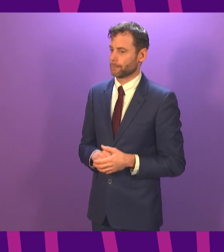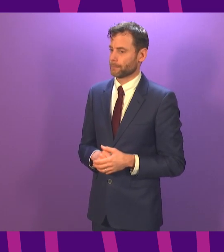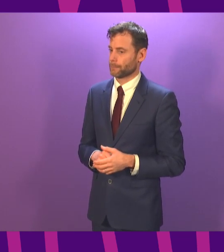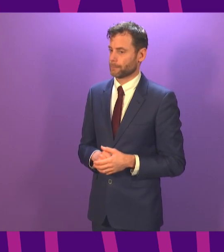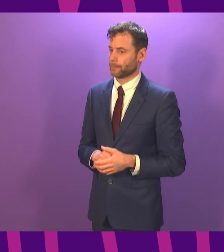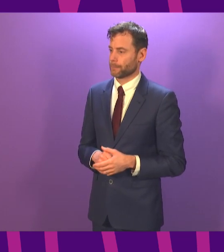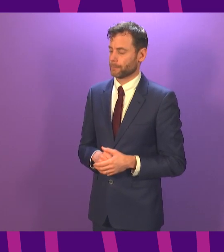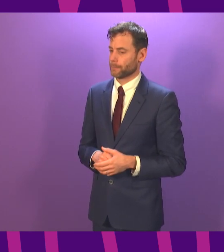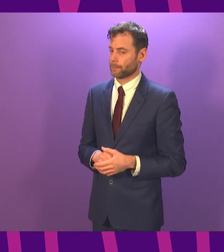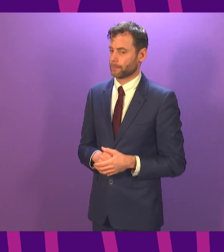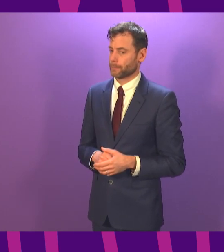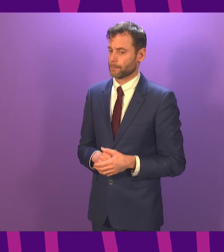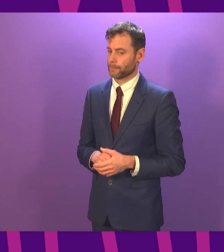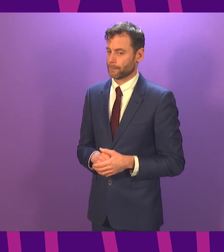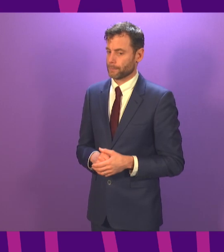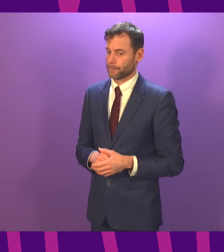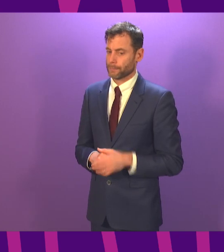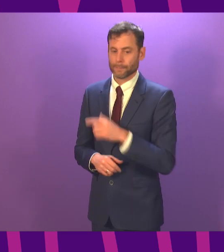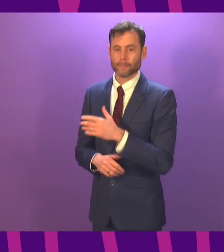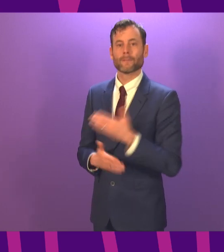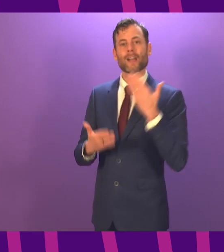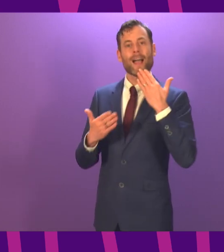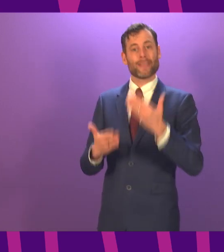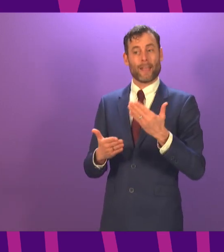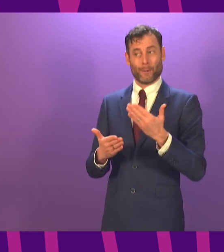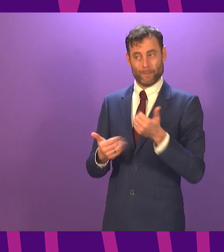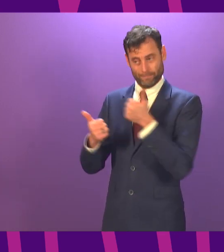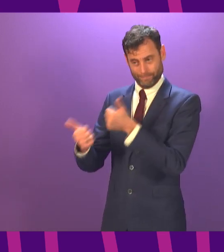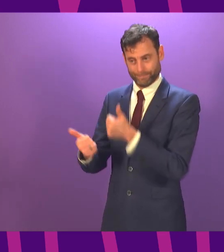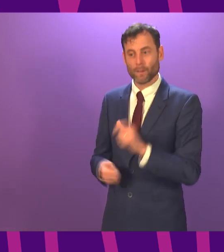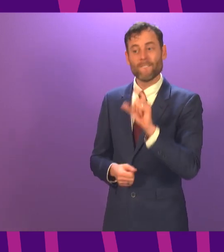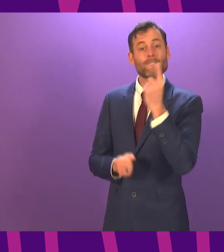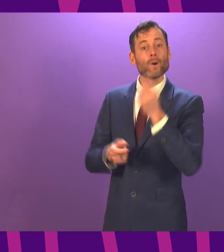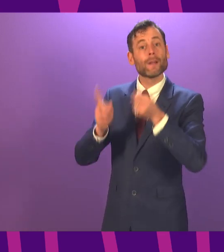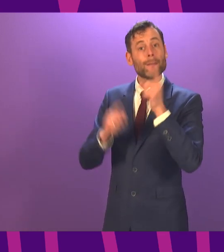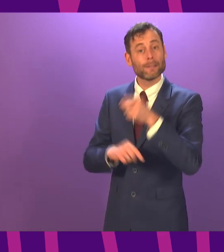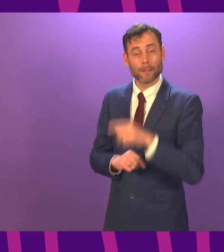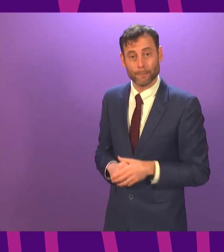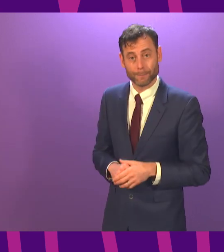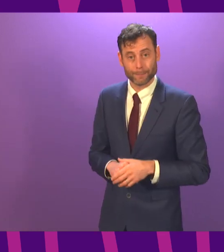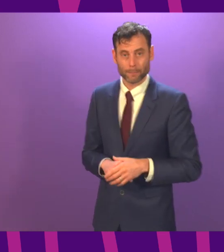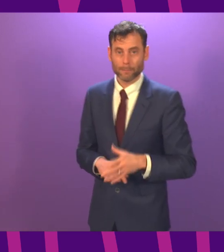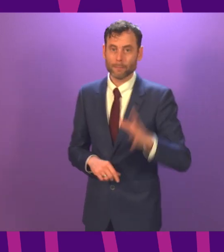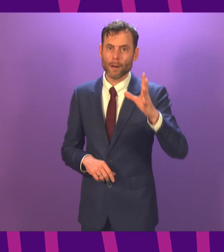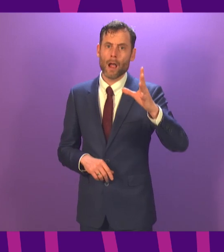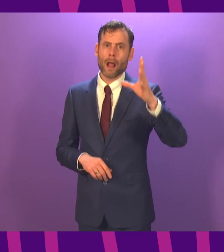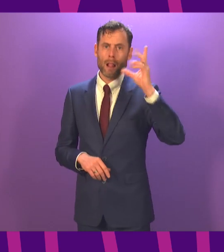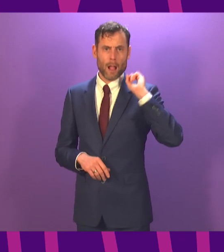NHS Lothian. Delivery of all three waves of the vaccination programme will take a long